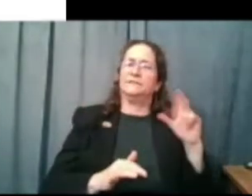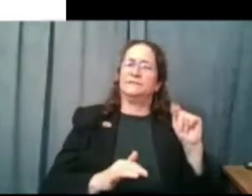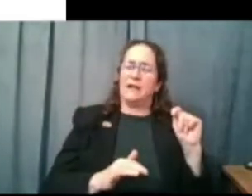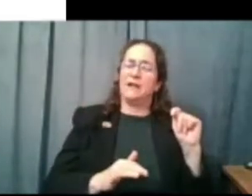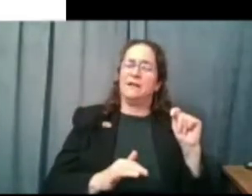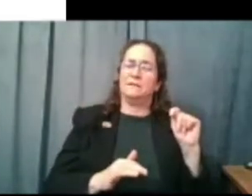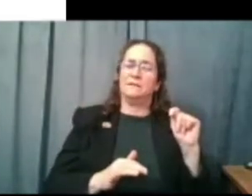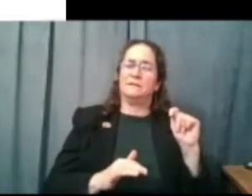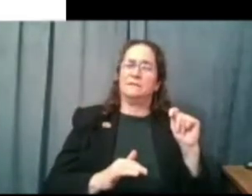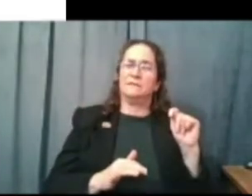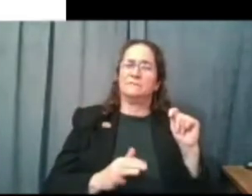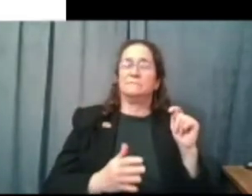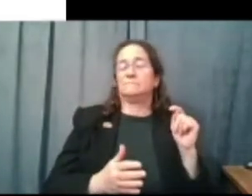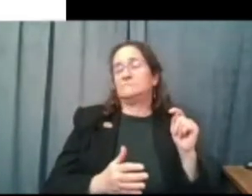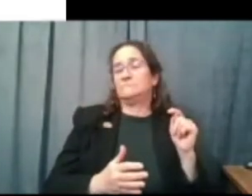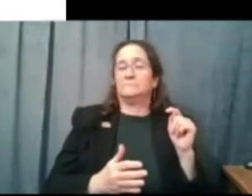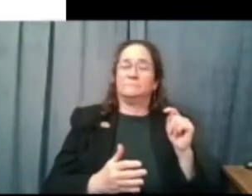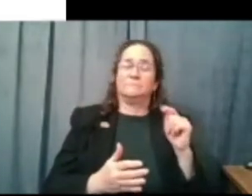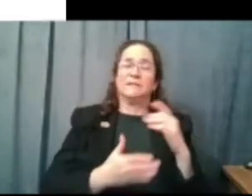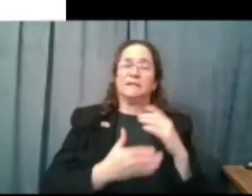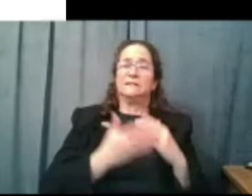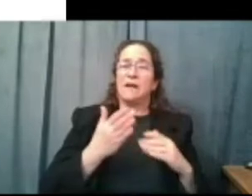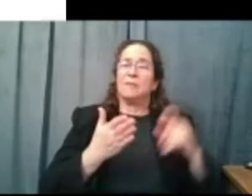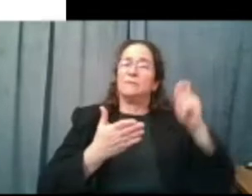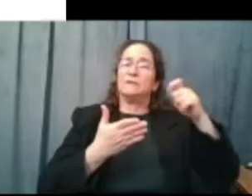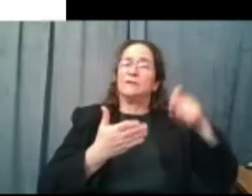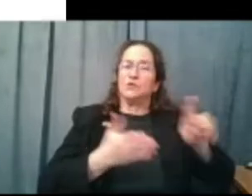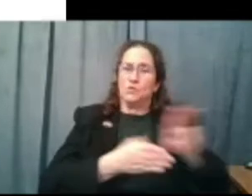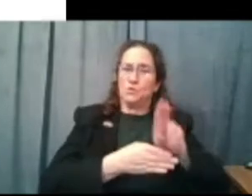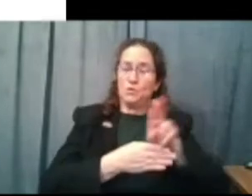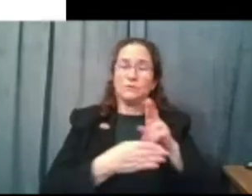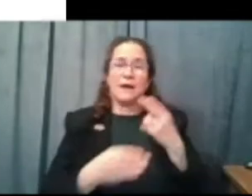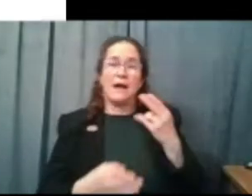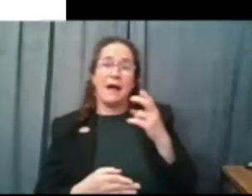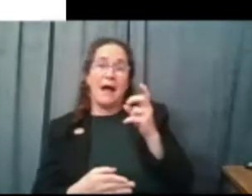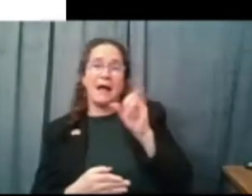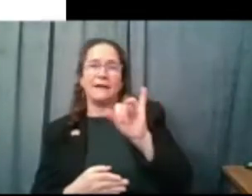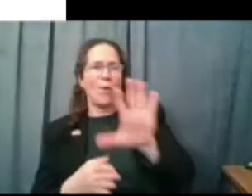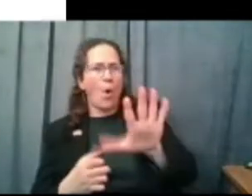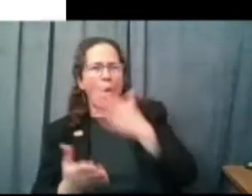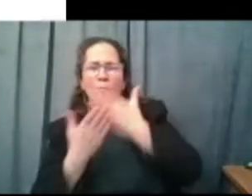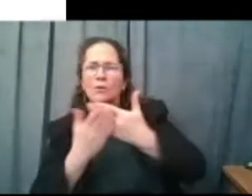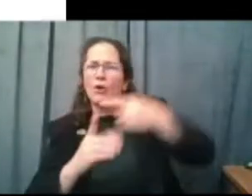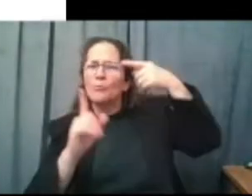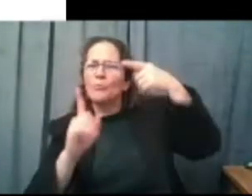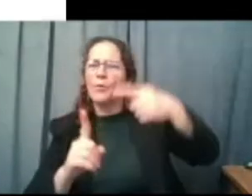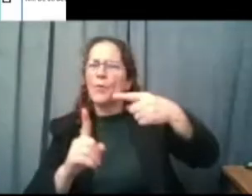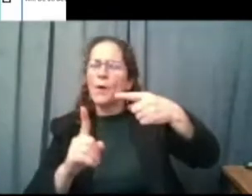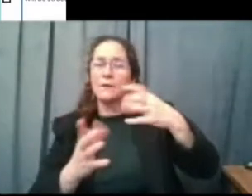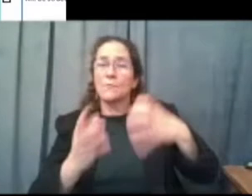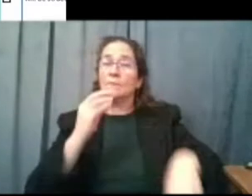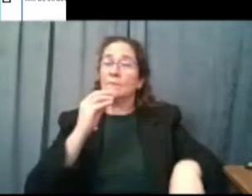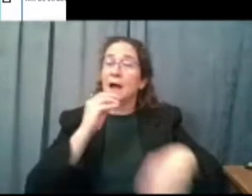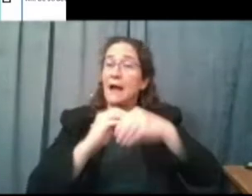maybe some checklists that you've come up with. That's a great point Ron. to add one you just hit the little plus sign in the column that you wanted it in.